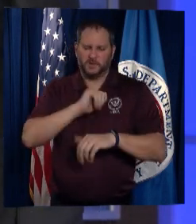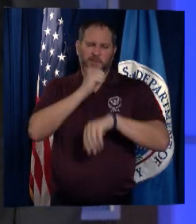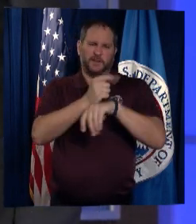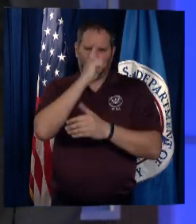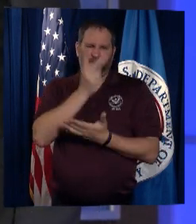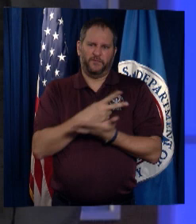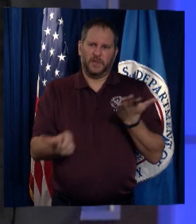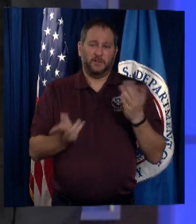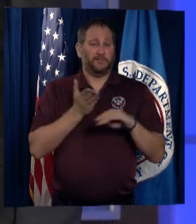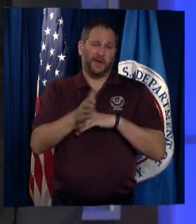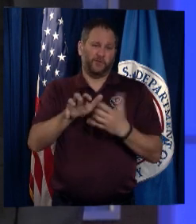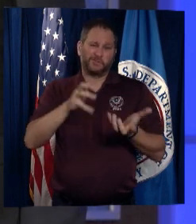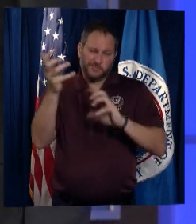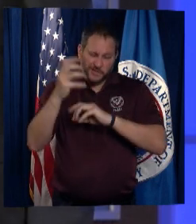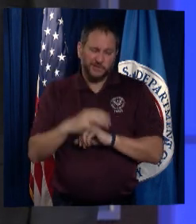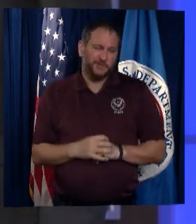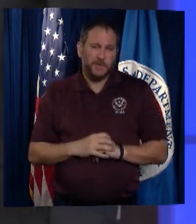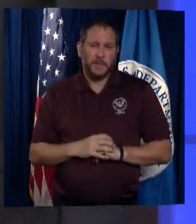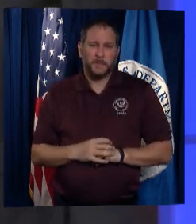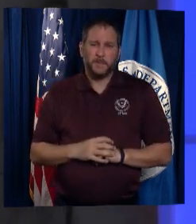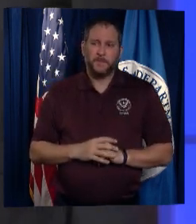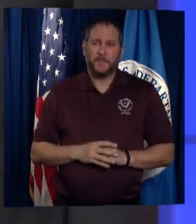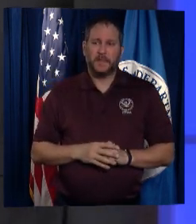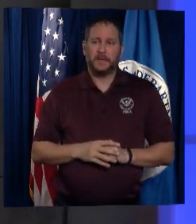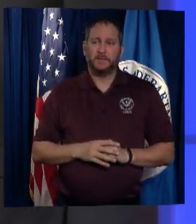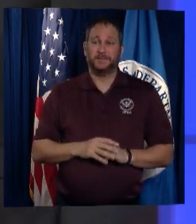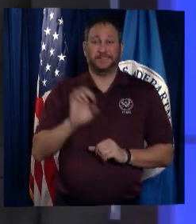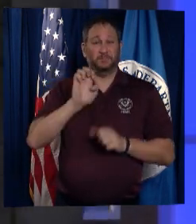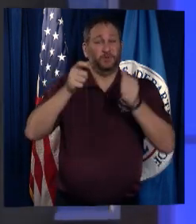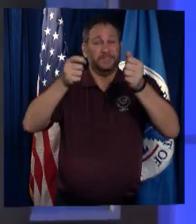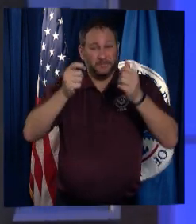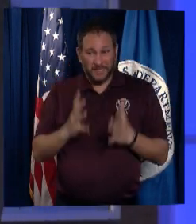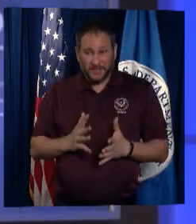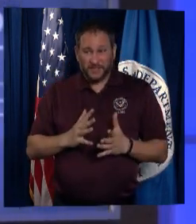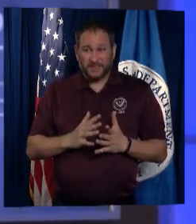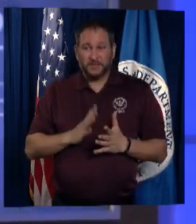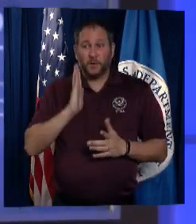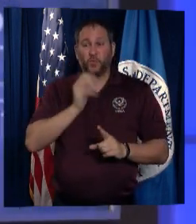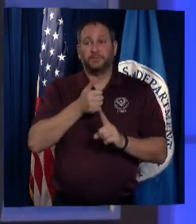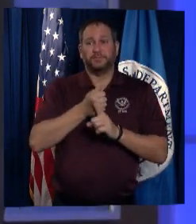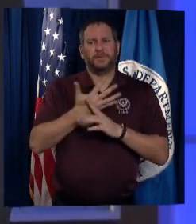poor communities seem better equipped to foster relationships, often in spite of